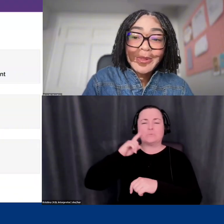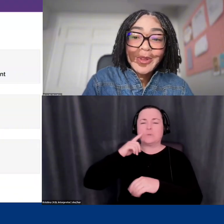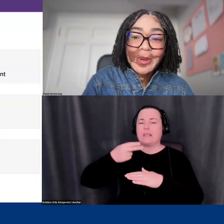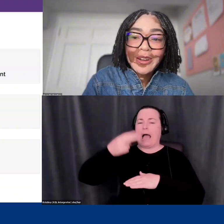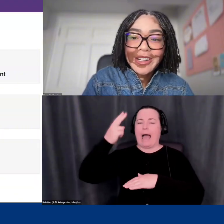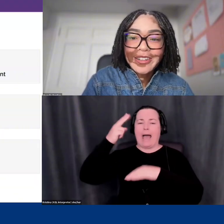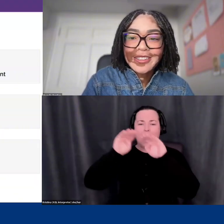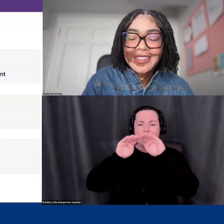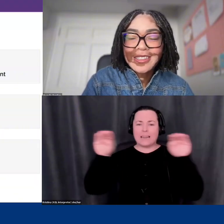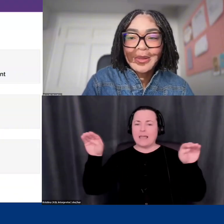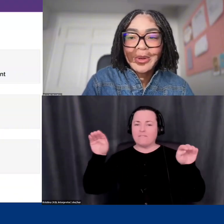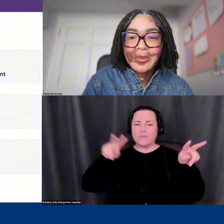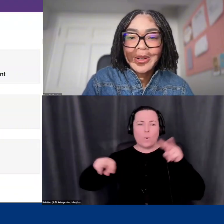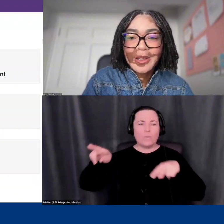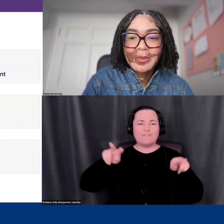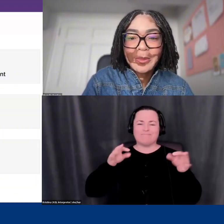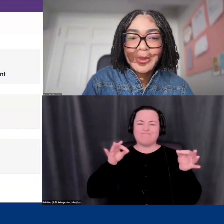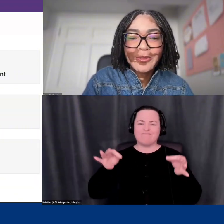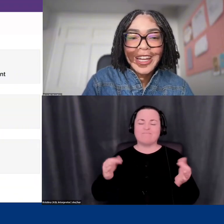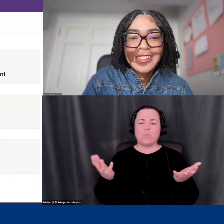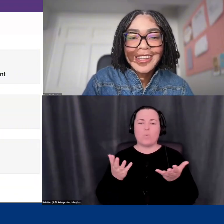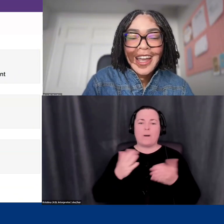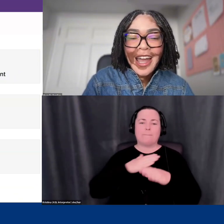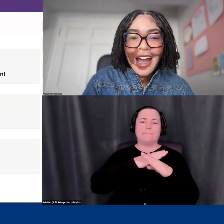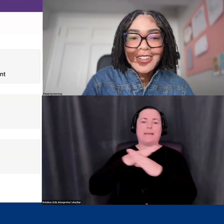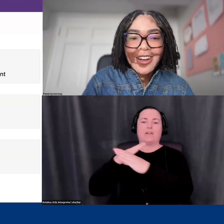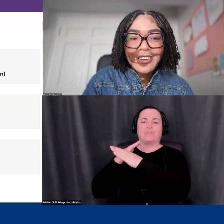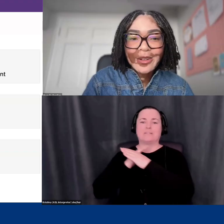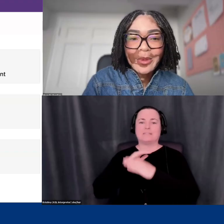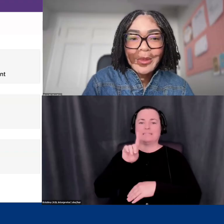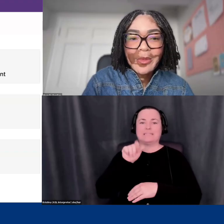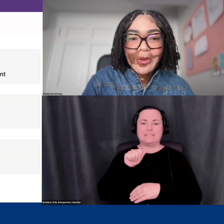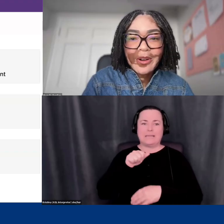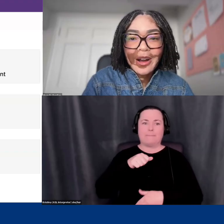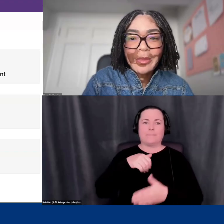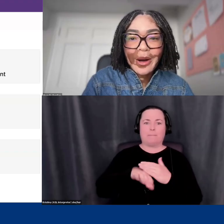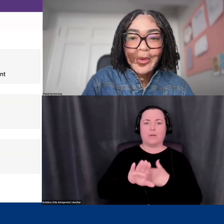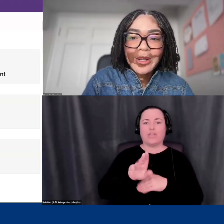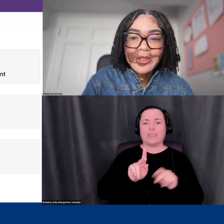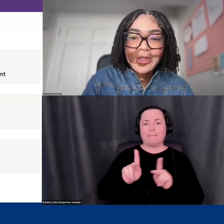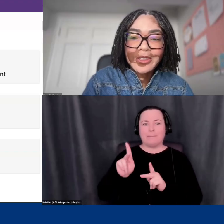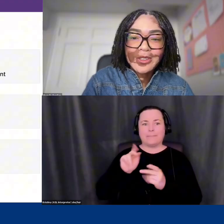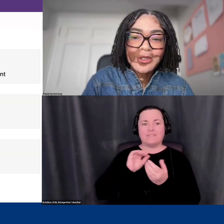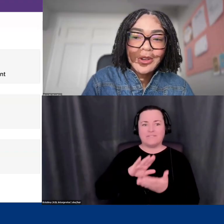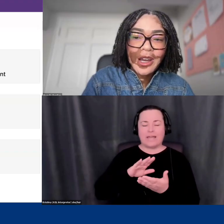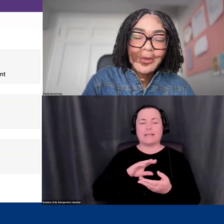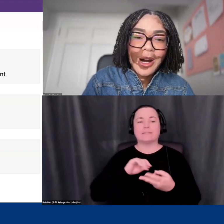some of the barriers disabled birthing people face. I'll talk a little bit more about what doulas do and